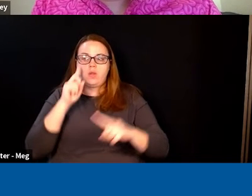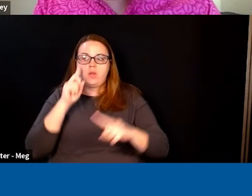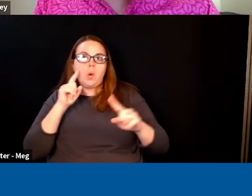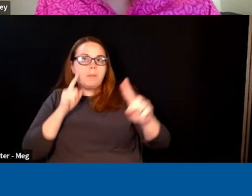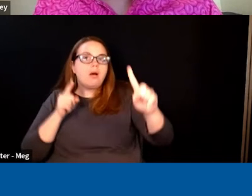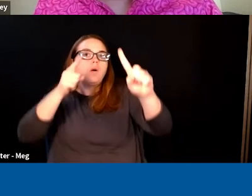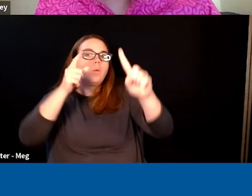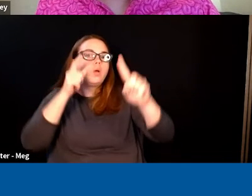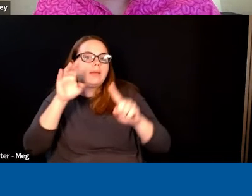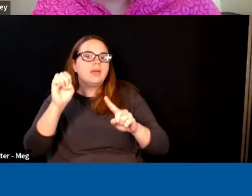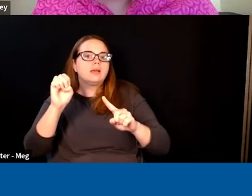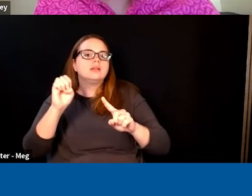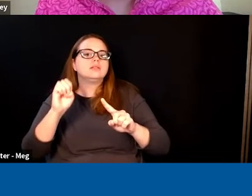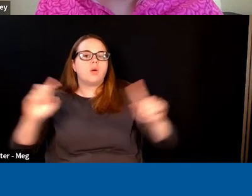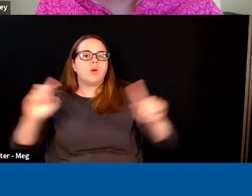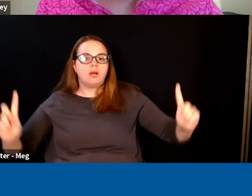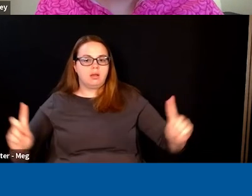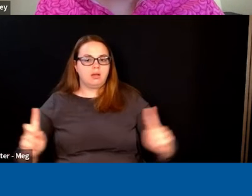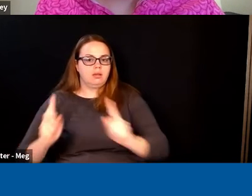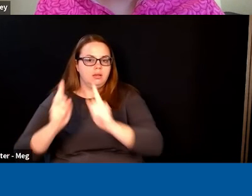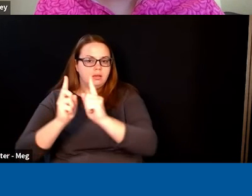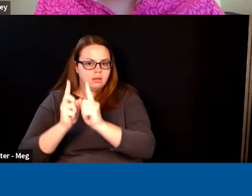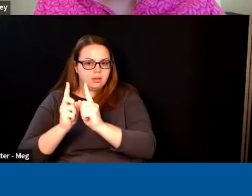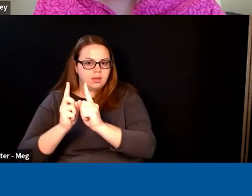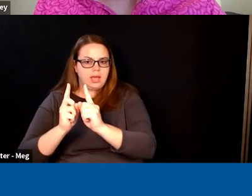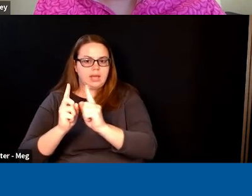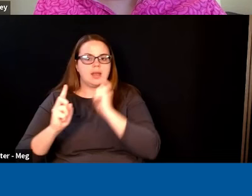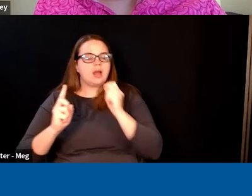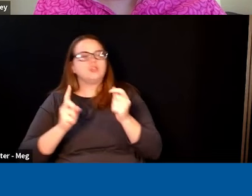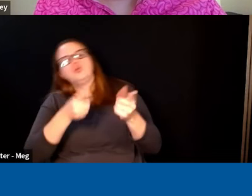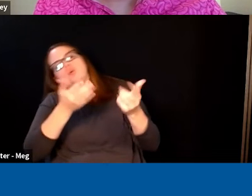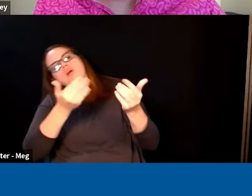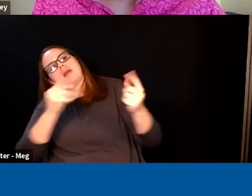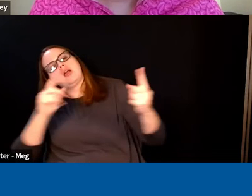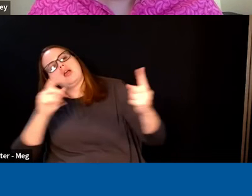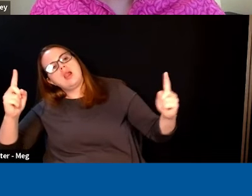and not where we hope they'll be. So, you know, wrapping up,